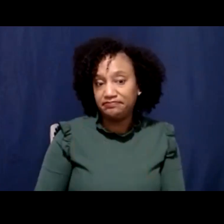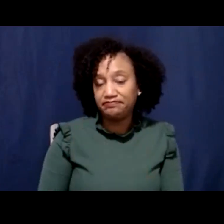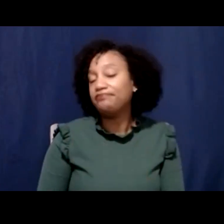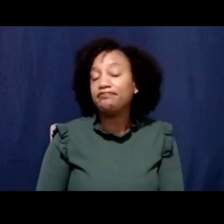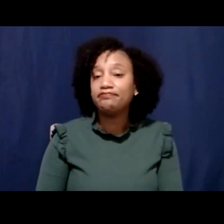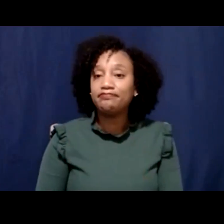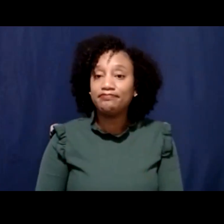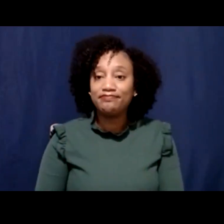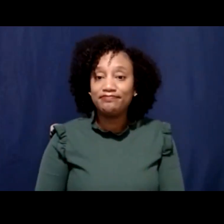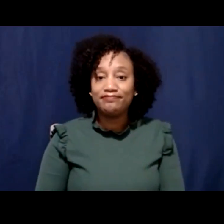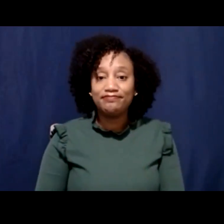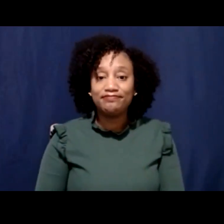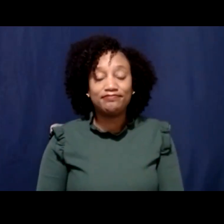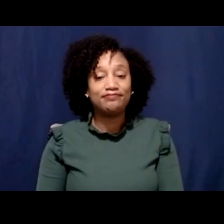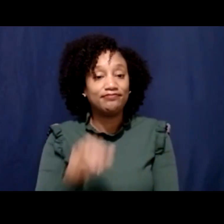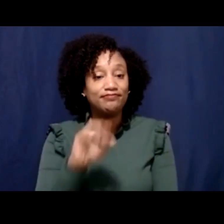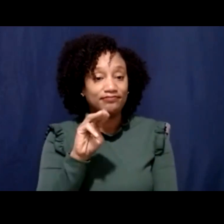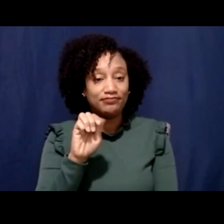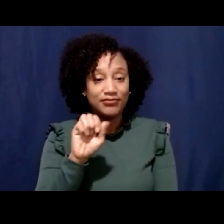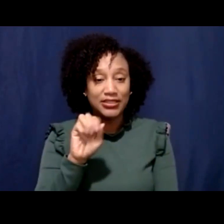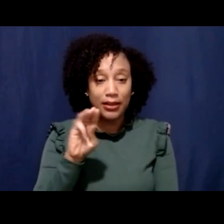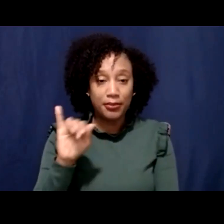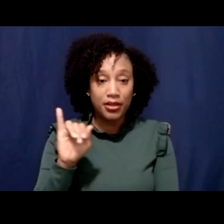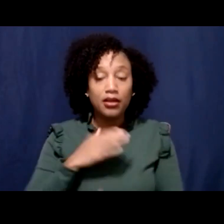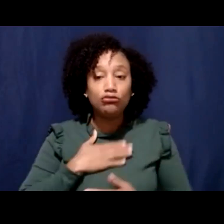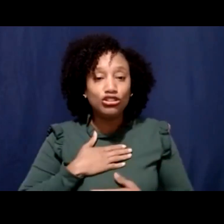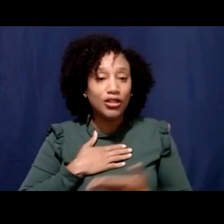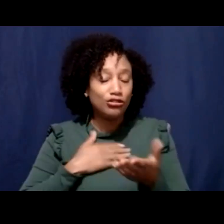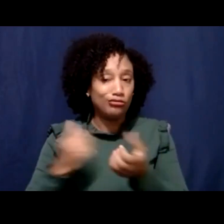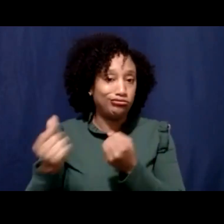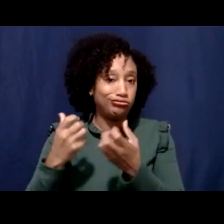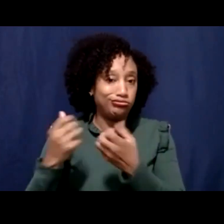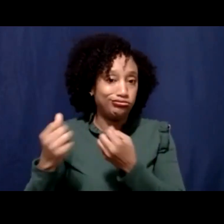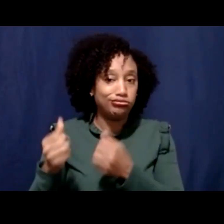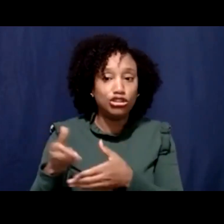I appreciate everyone in the chat sharing this information amongst yourselves. Thank you.